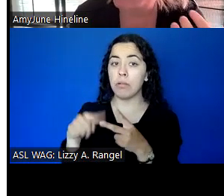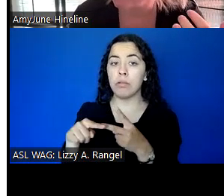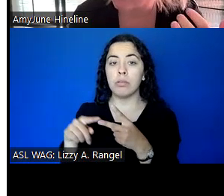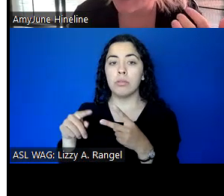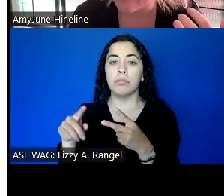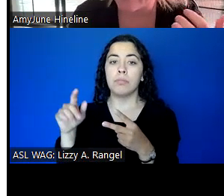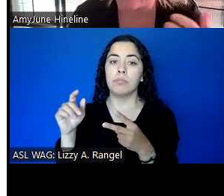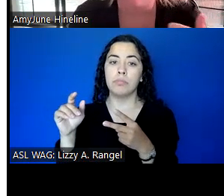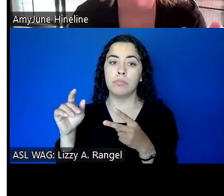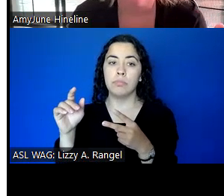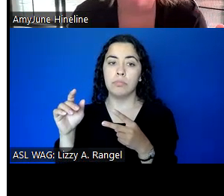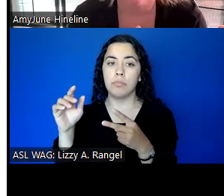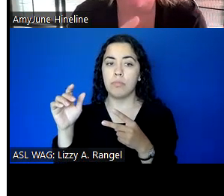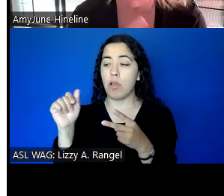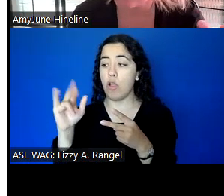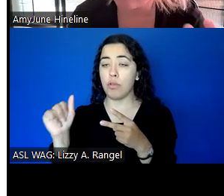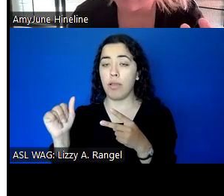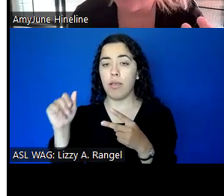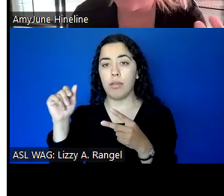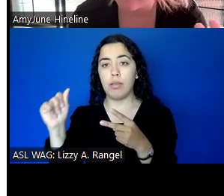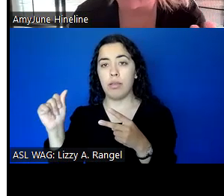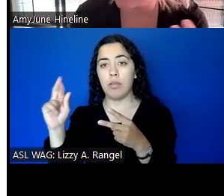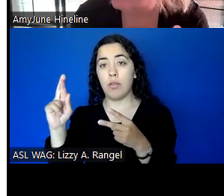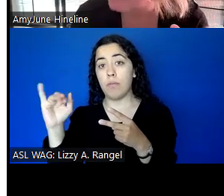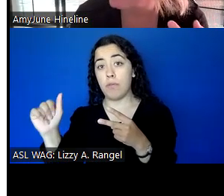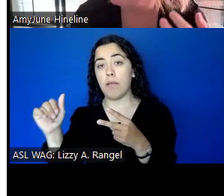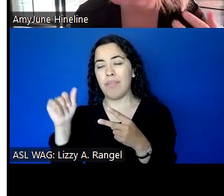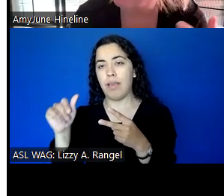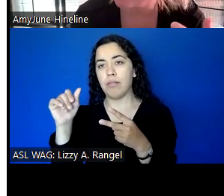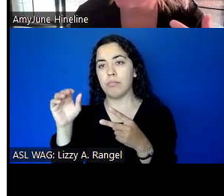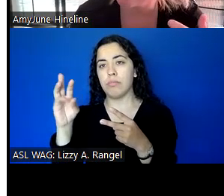space they tabbed into. Excuse me.